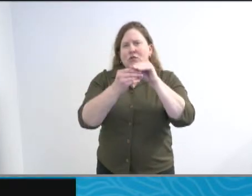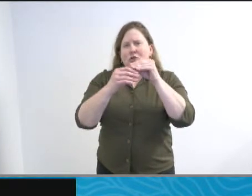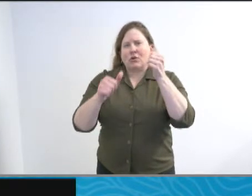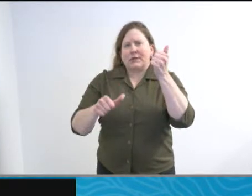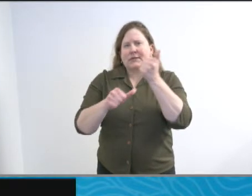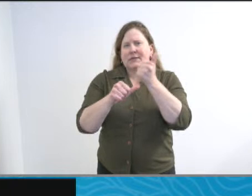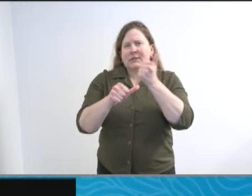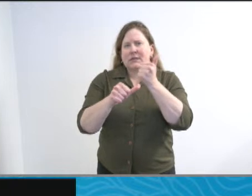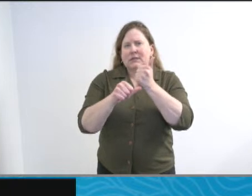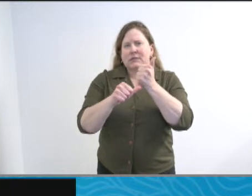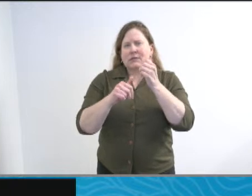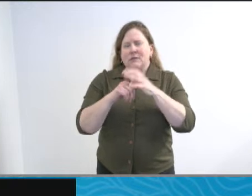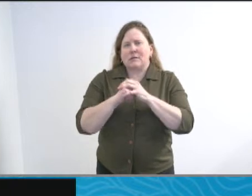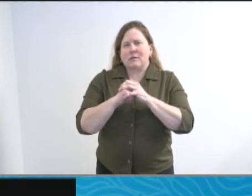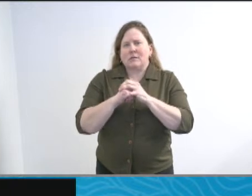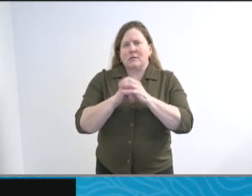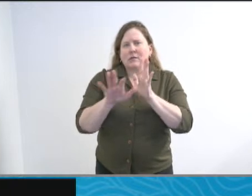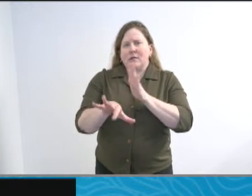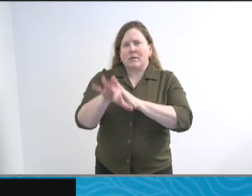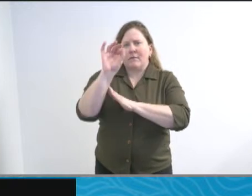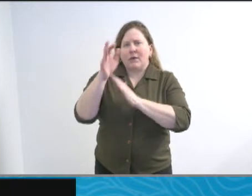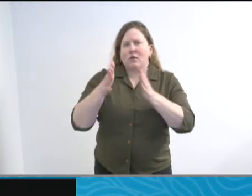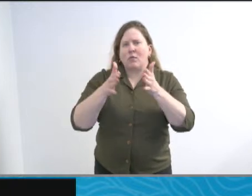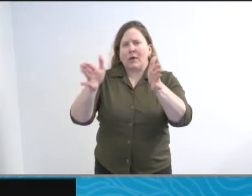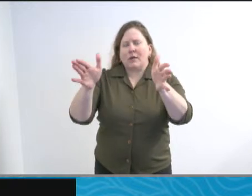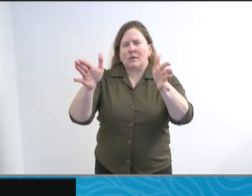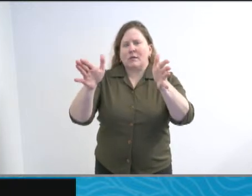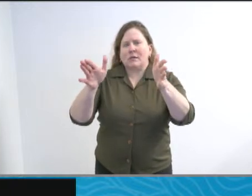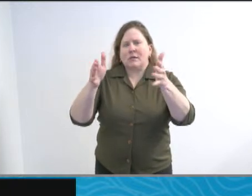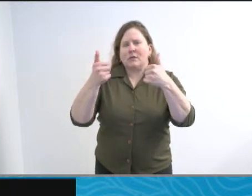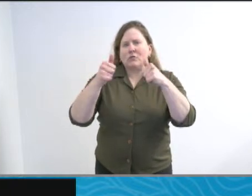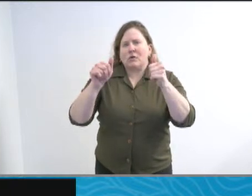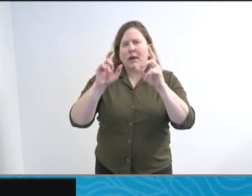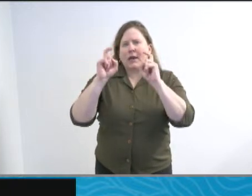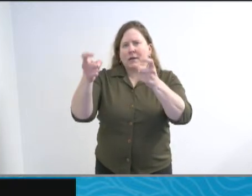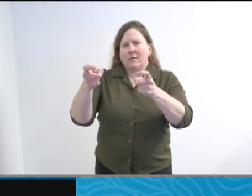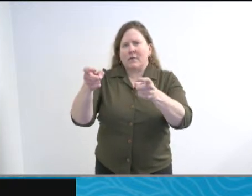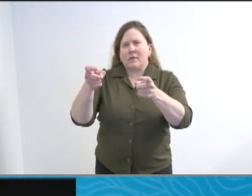just find ways that we can try and get them to be proficient